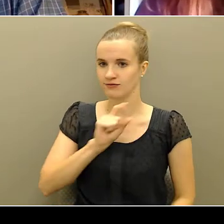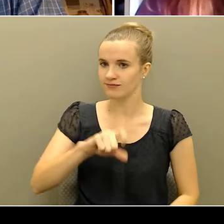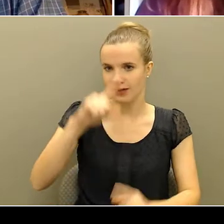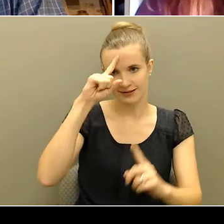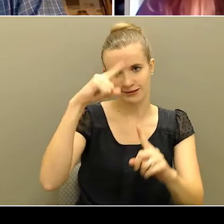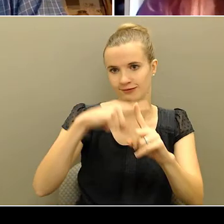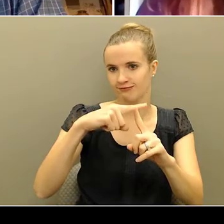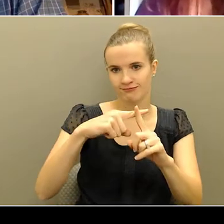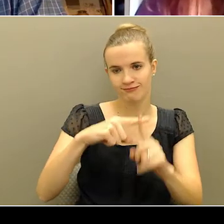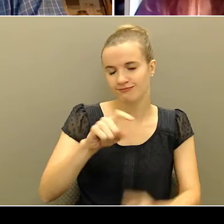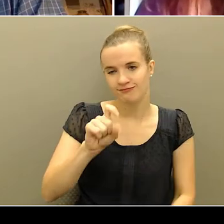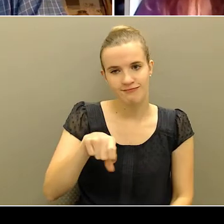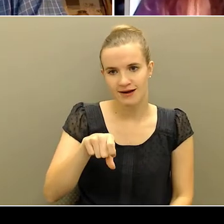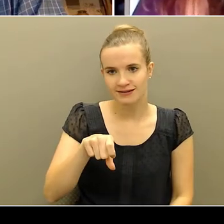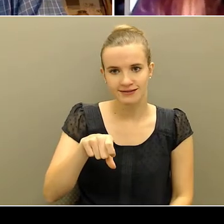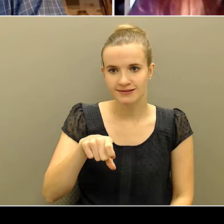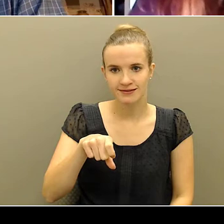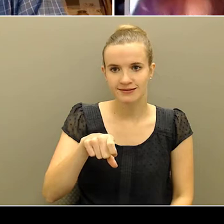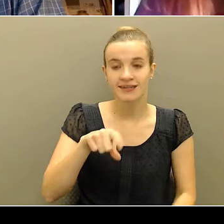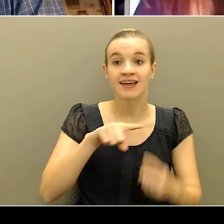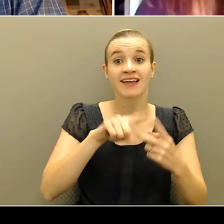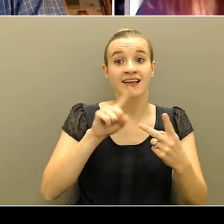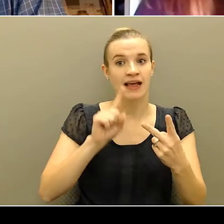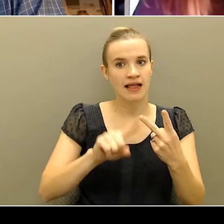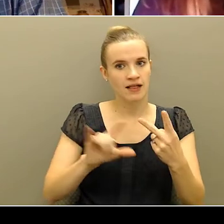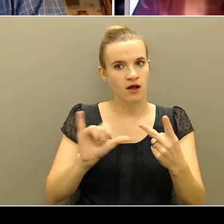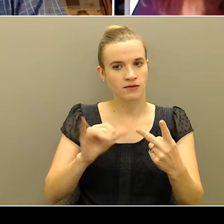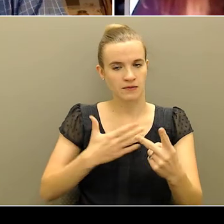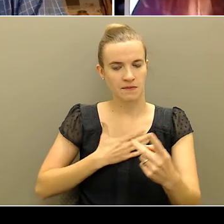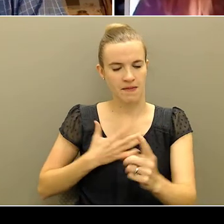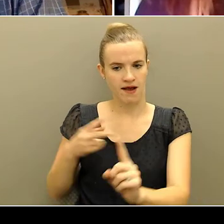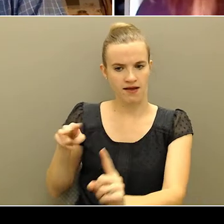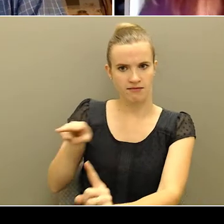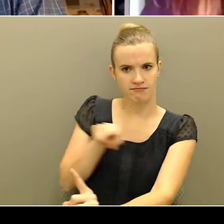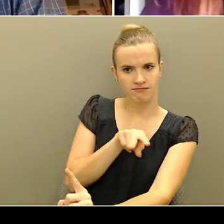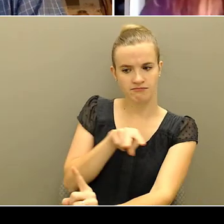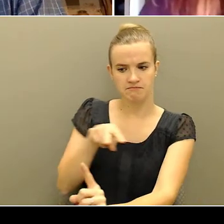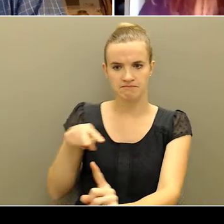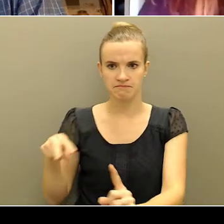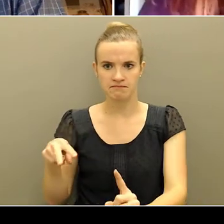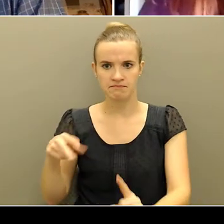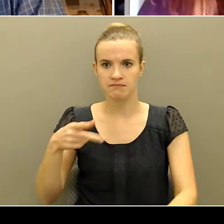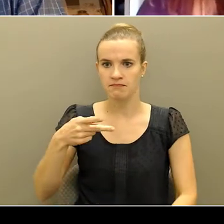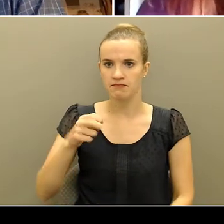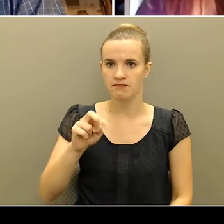see something is key. So we can see Oh yes, I go to a city and I want to go to